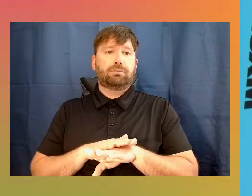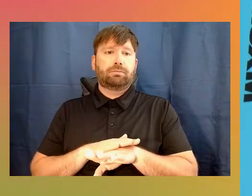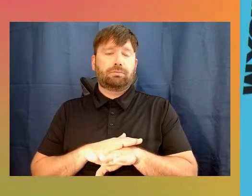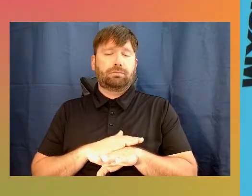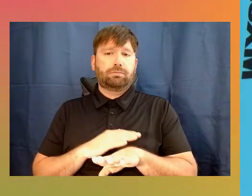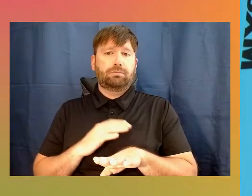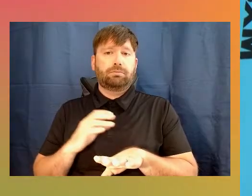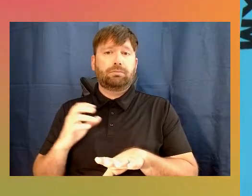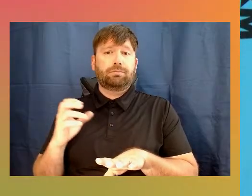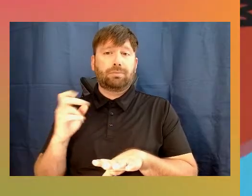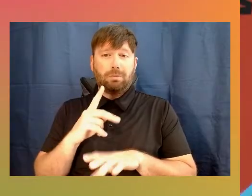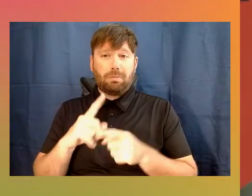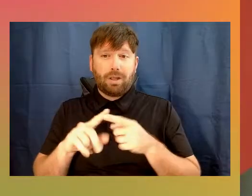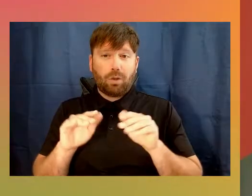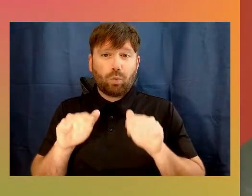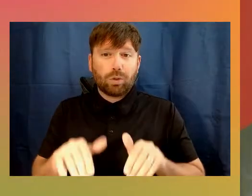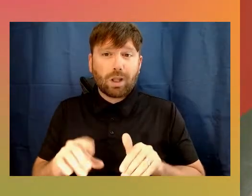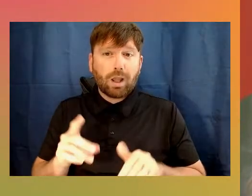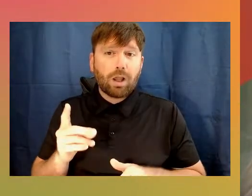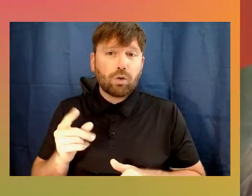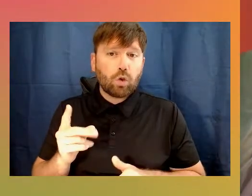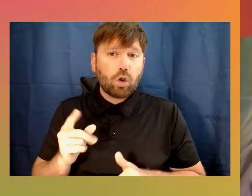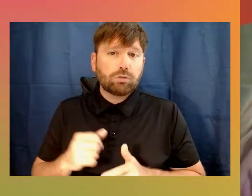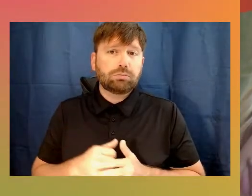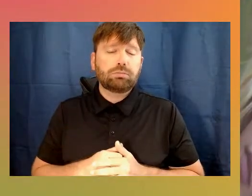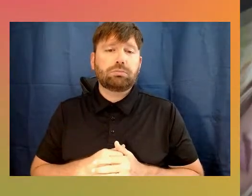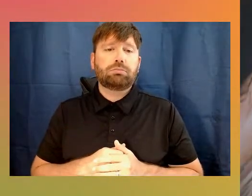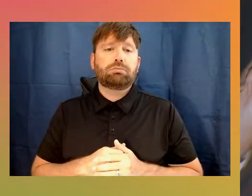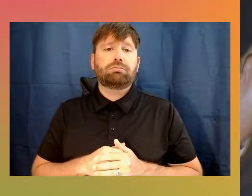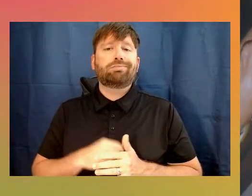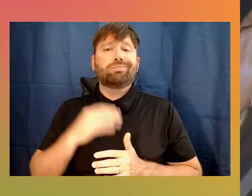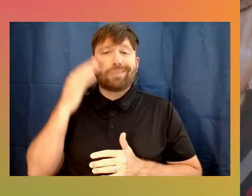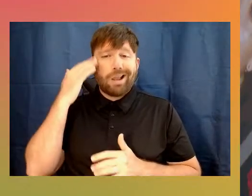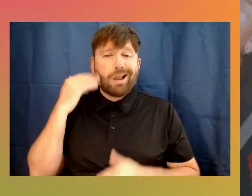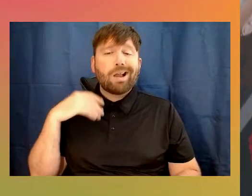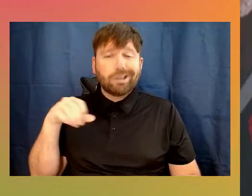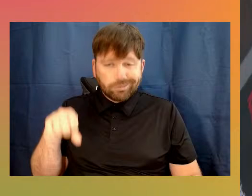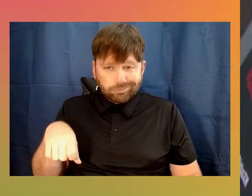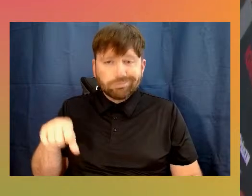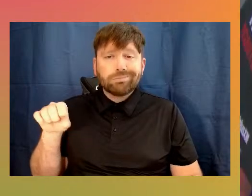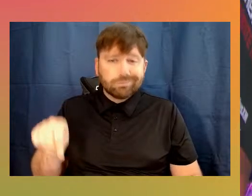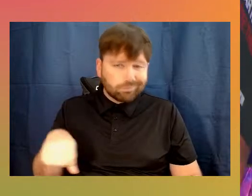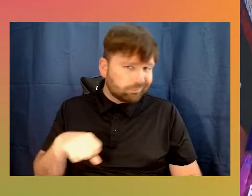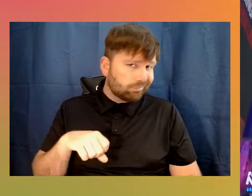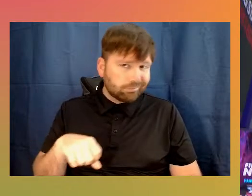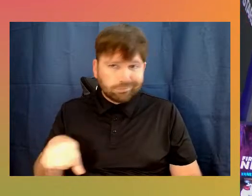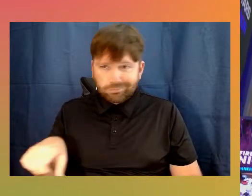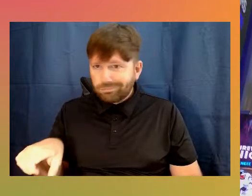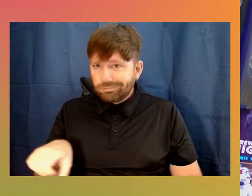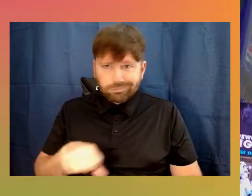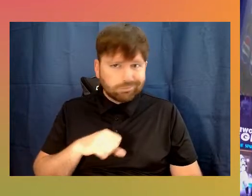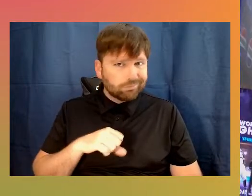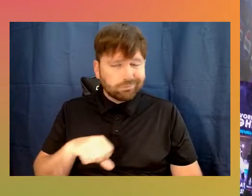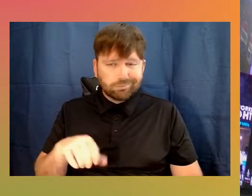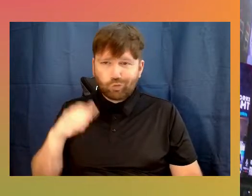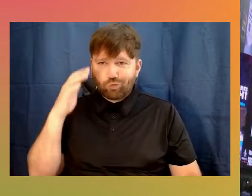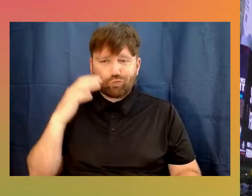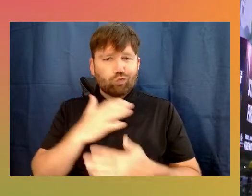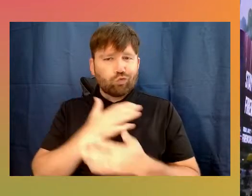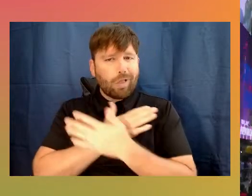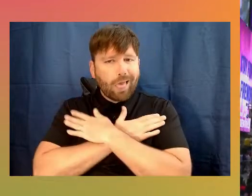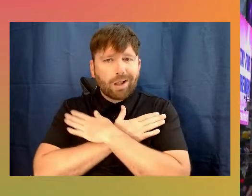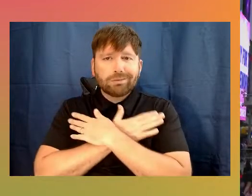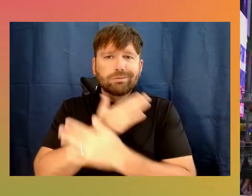SLOWLY COME OUT, FINDING DOWN